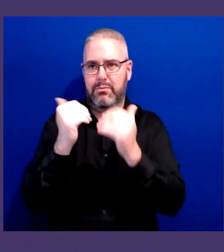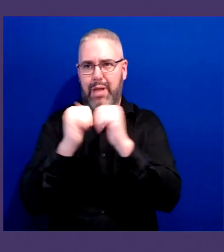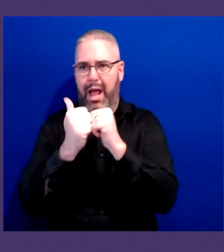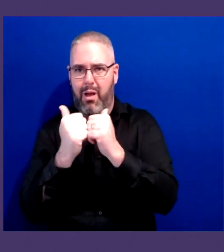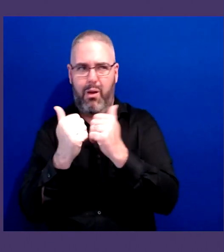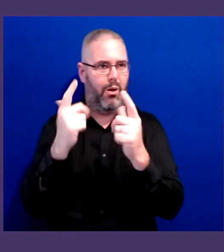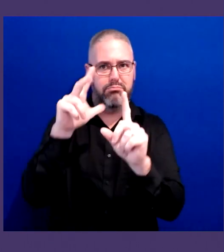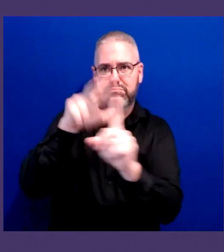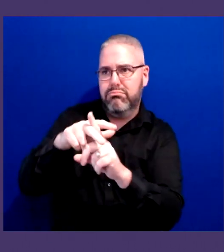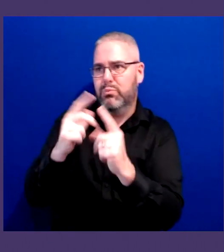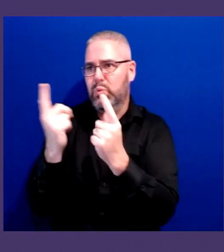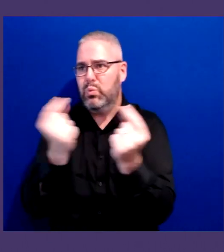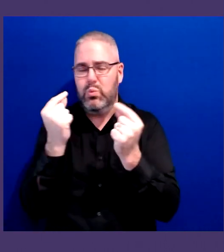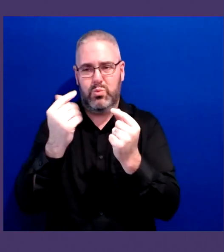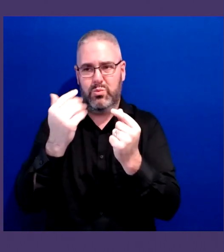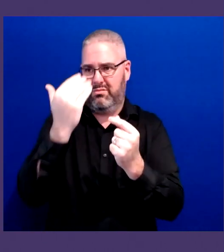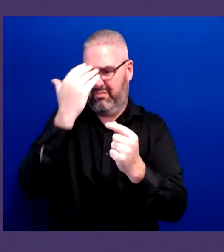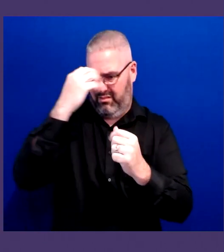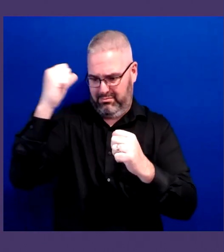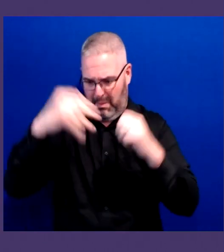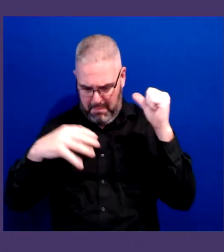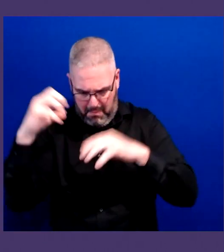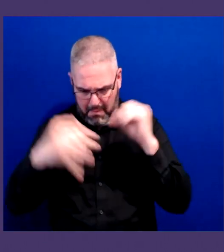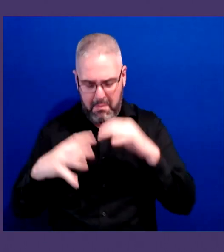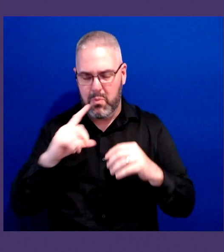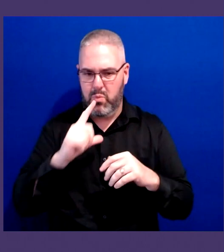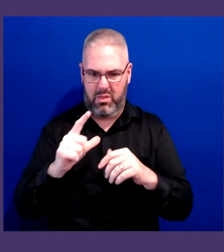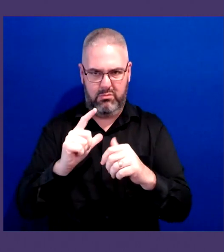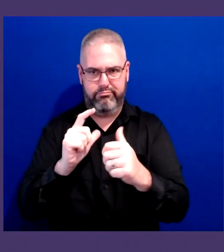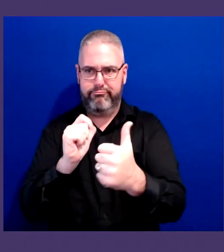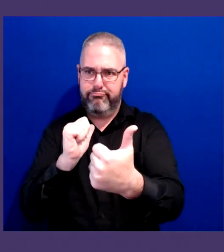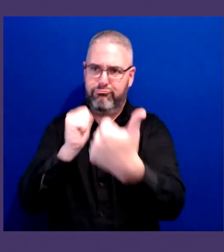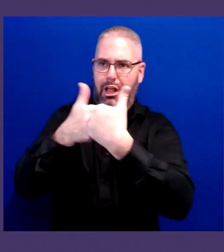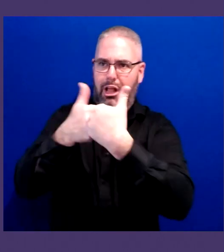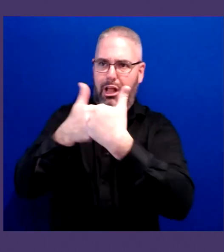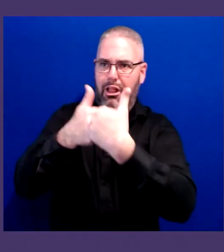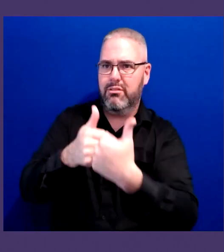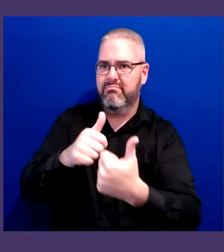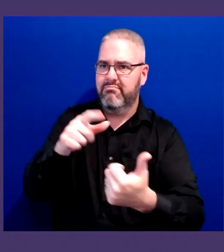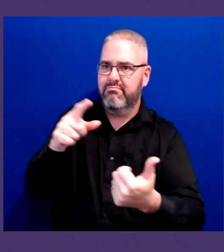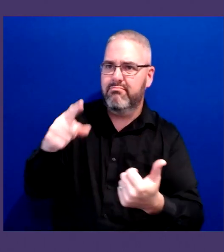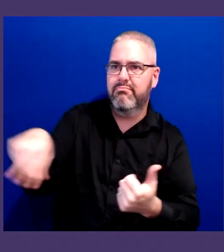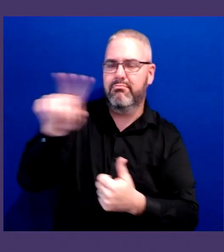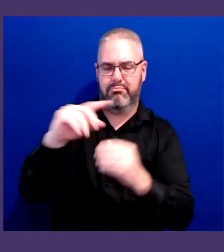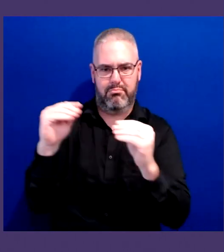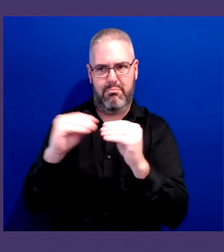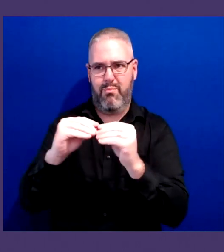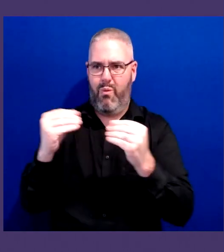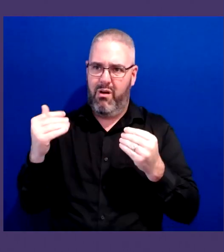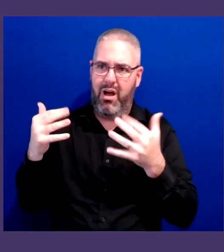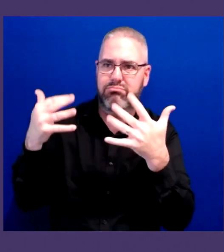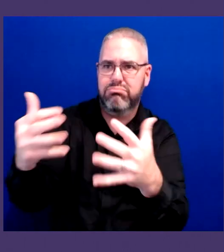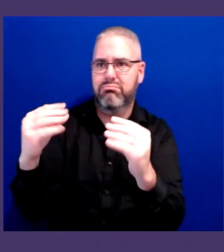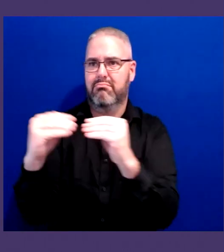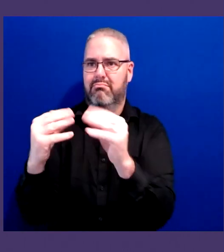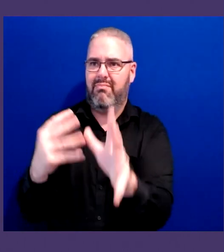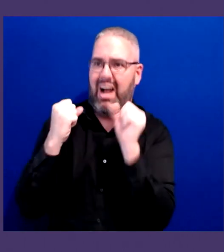and challenging folks to go forward, further, faster. My efforts are geared, I would say,